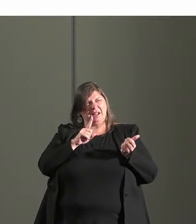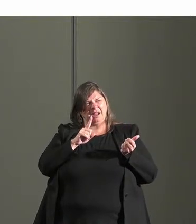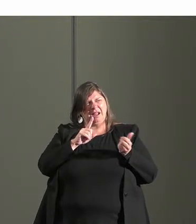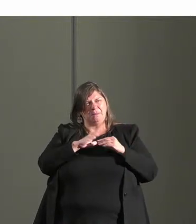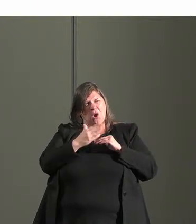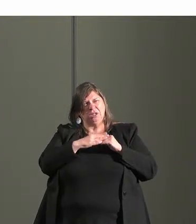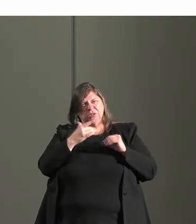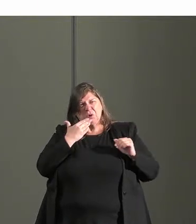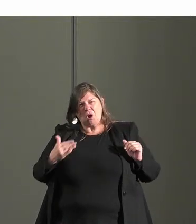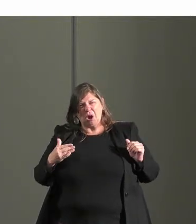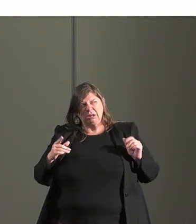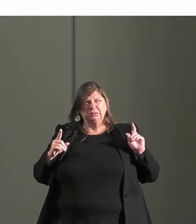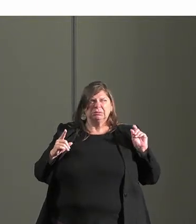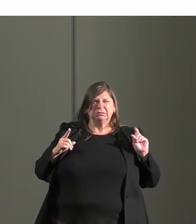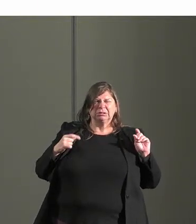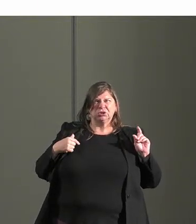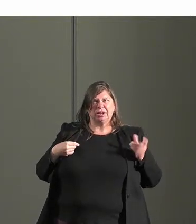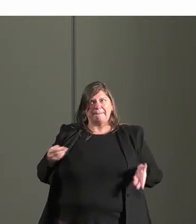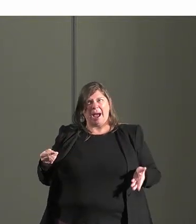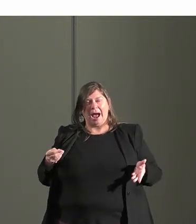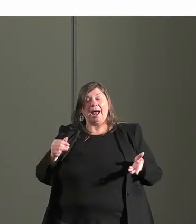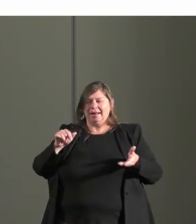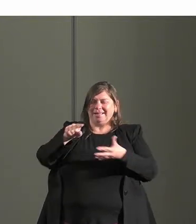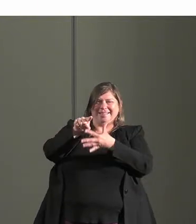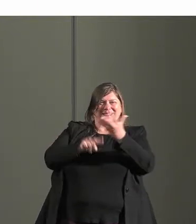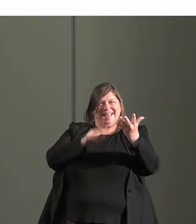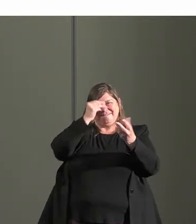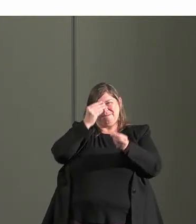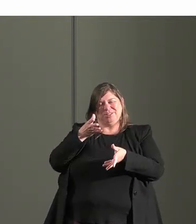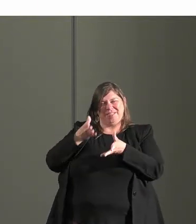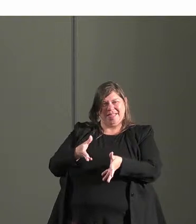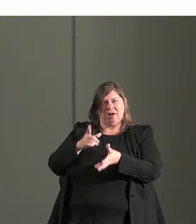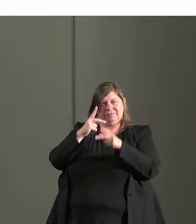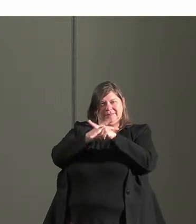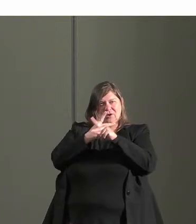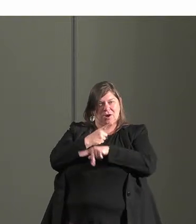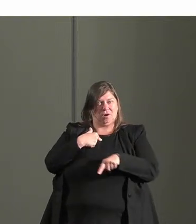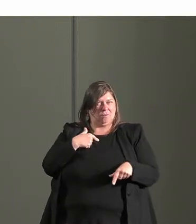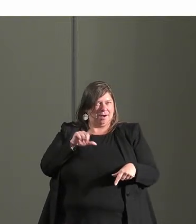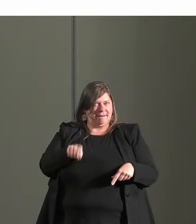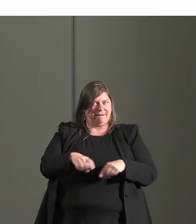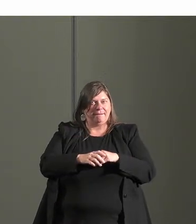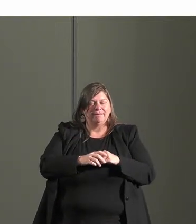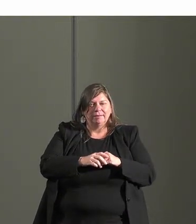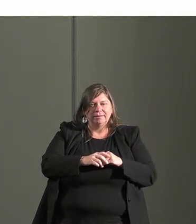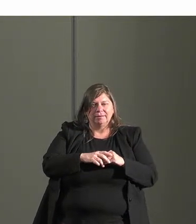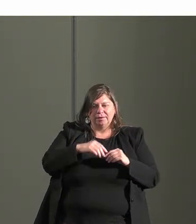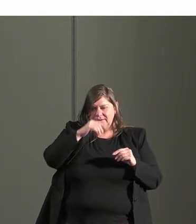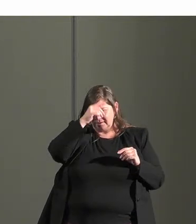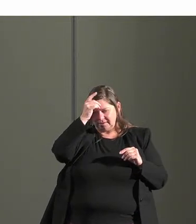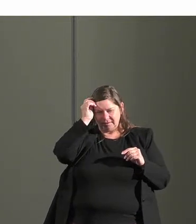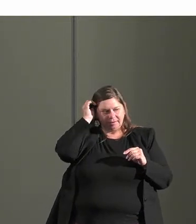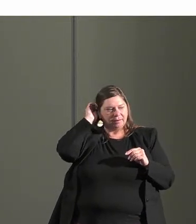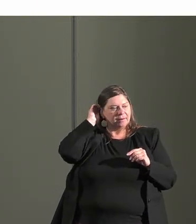Similarly you look for hey, our Chrome Books good? Can -- should I buy them all of that information is there as well to